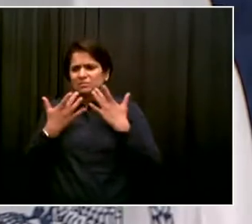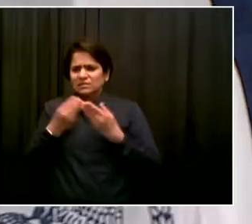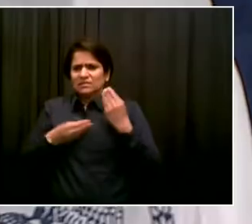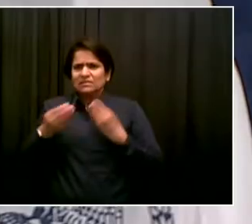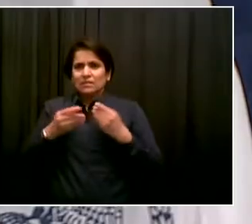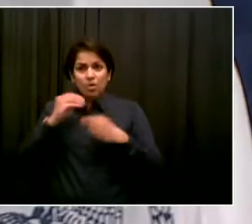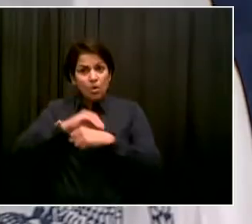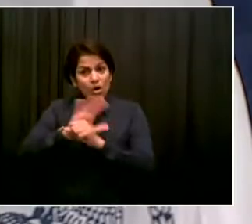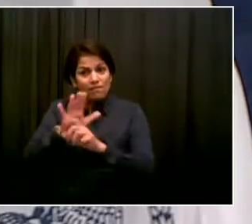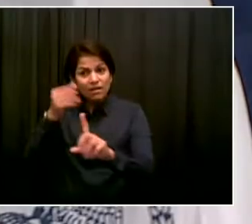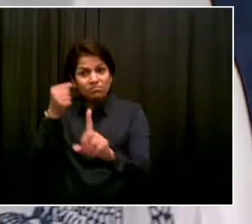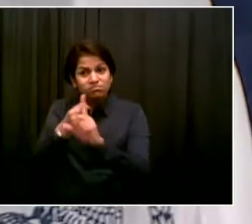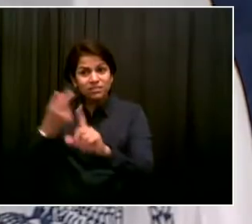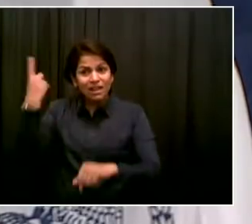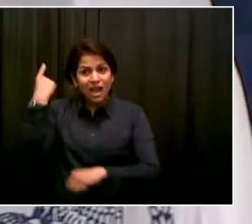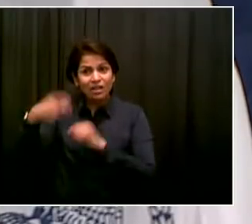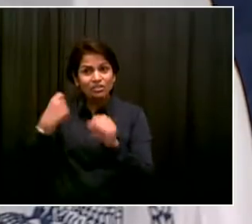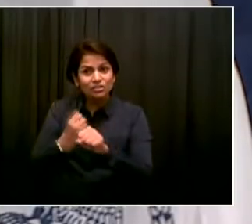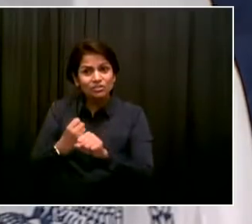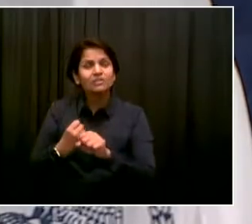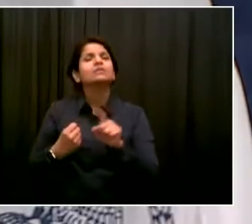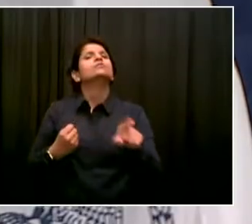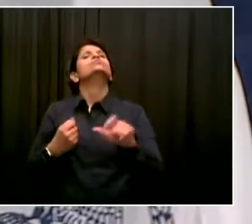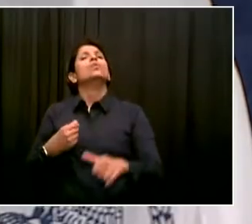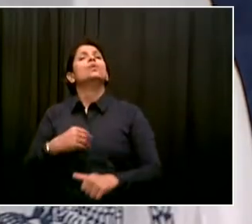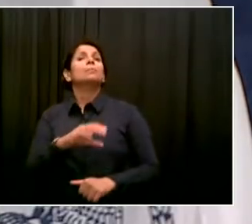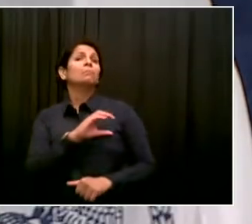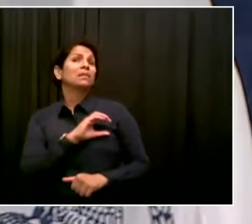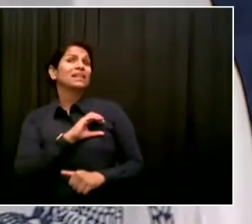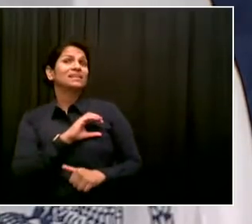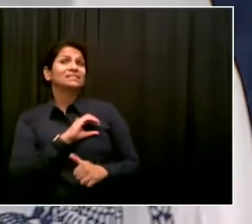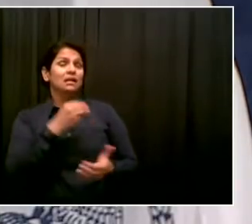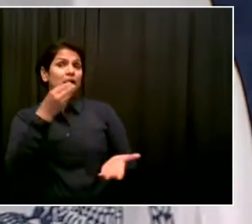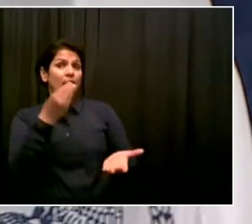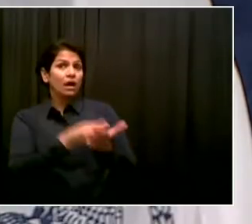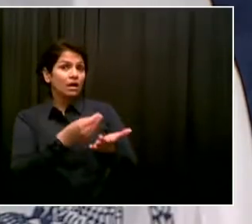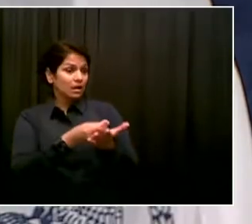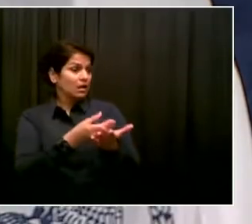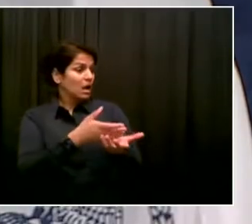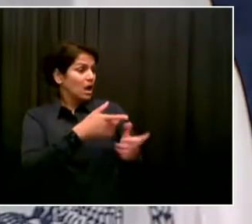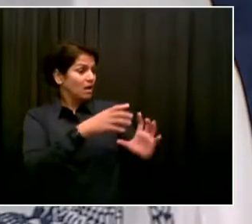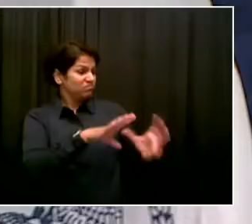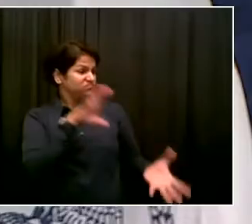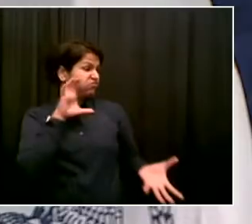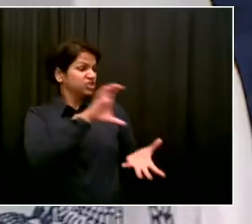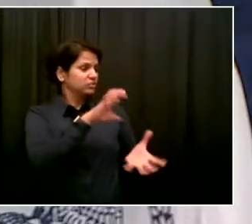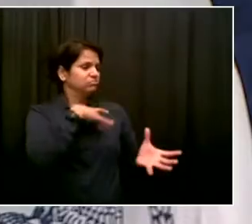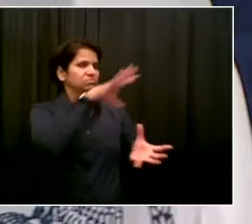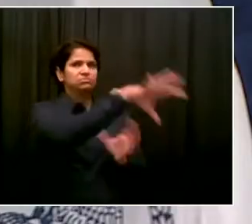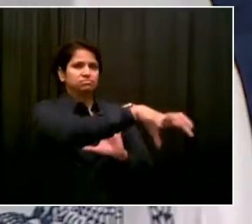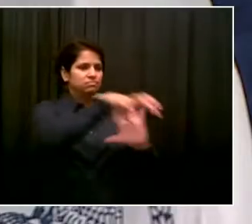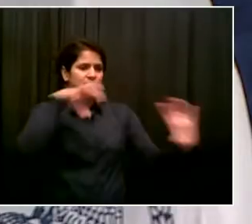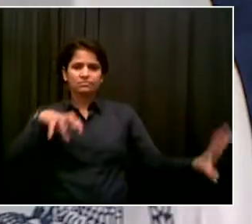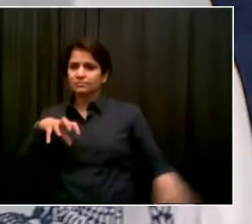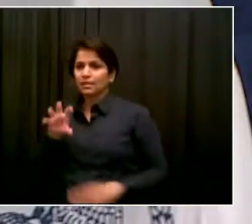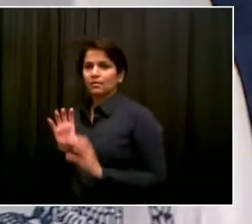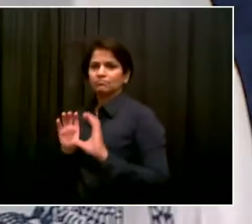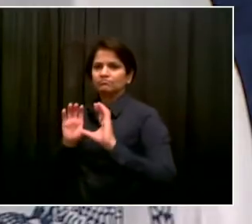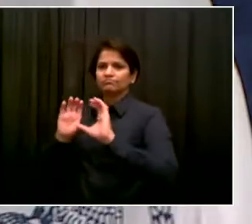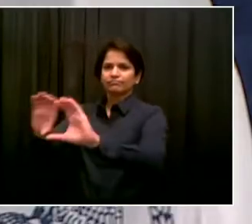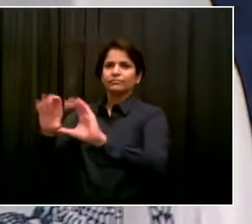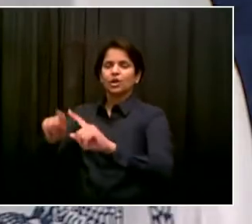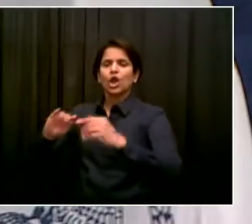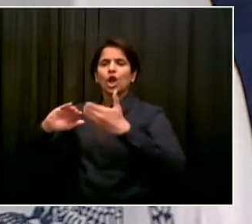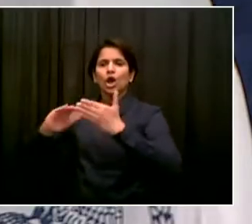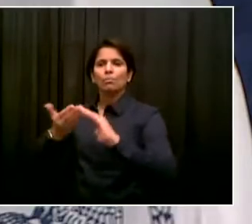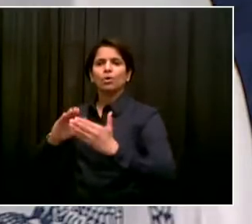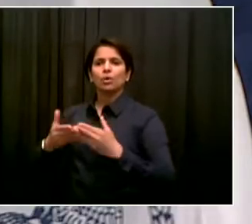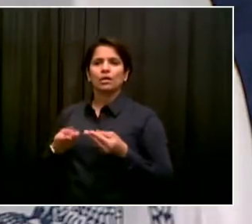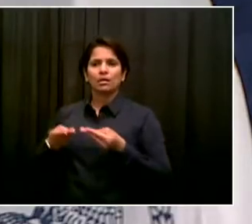THEM INTO